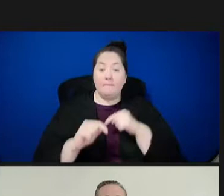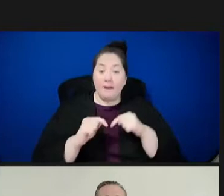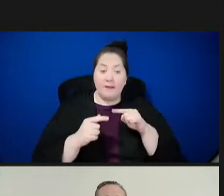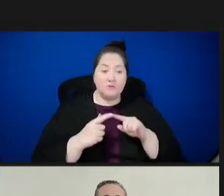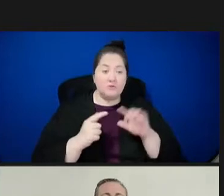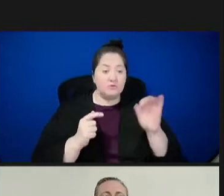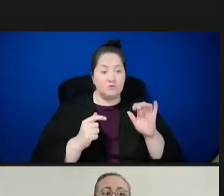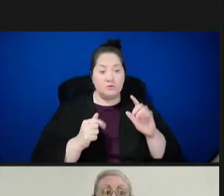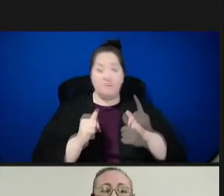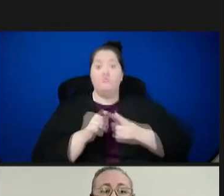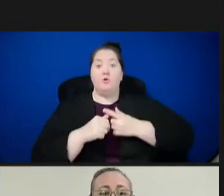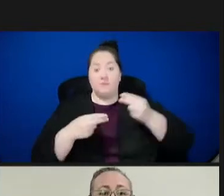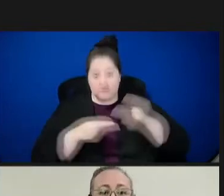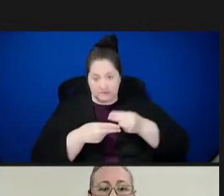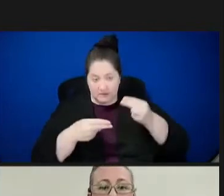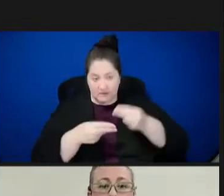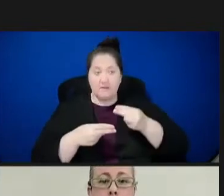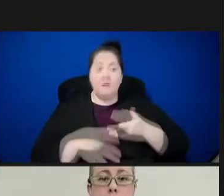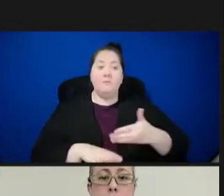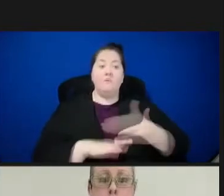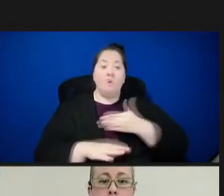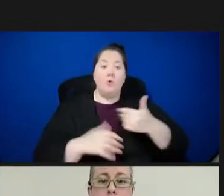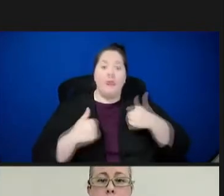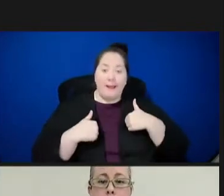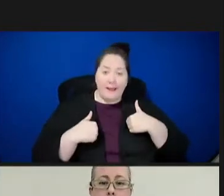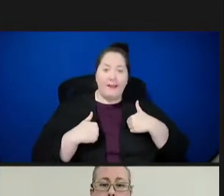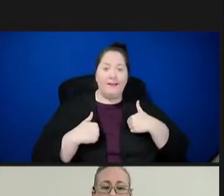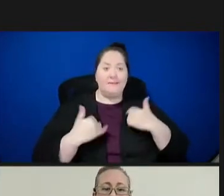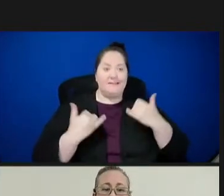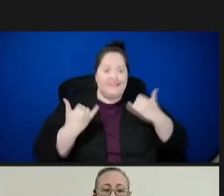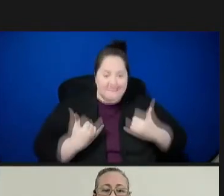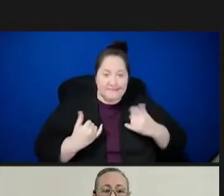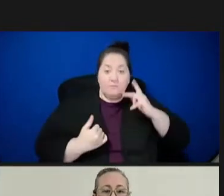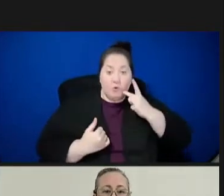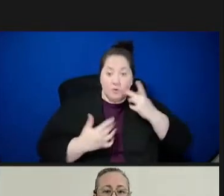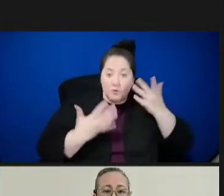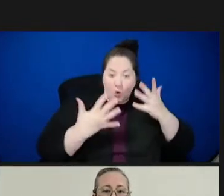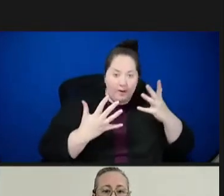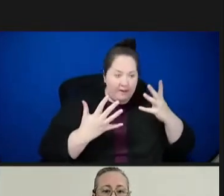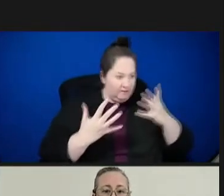first slide is that before we had to use existing proteins doc them together to make a nanoparticle,